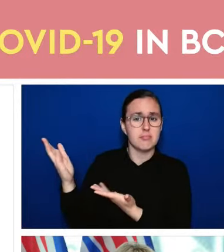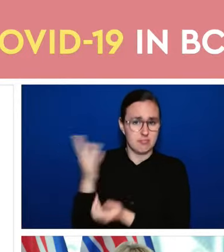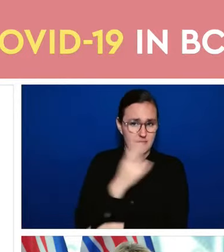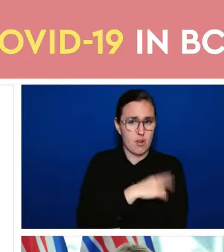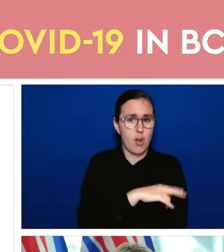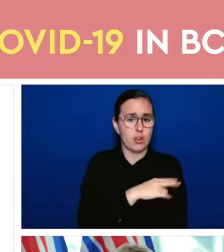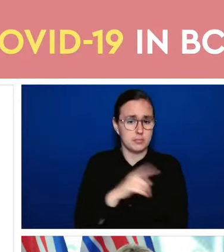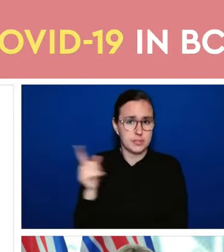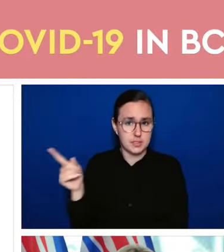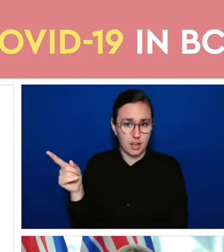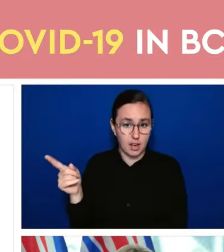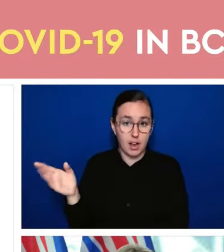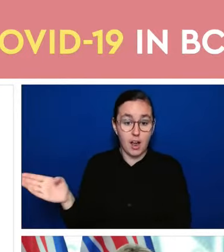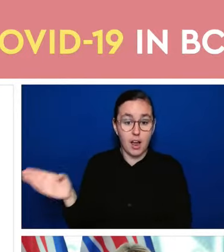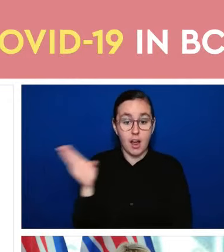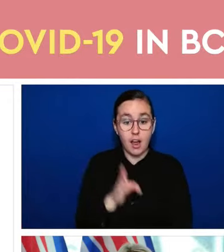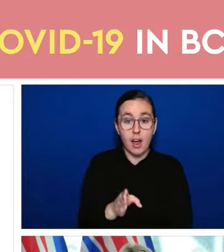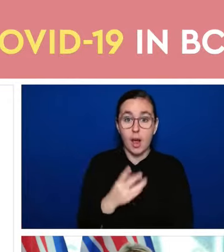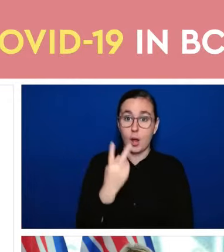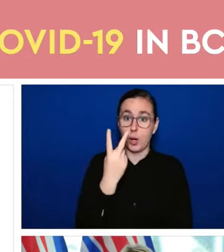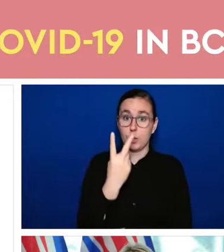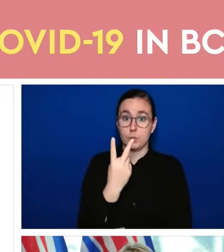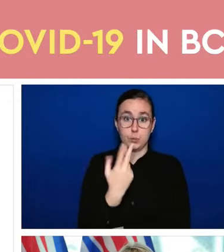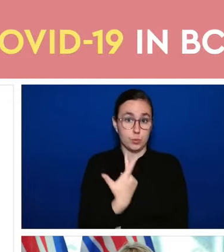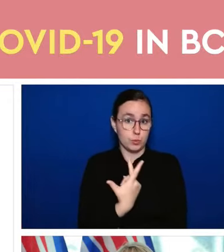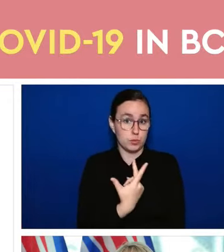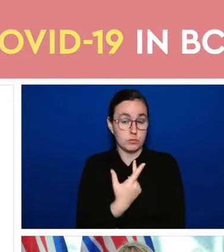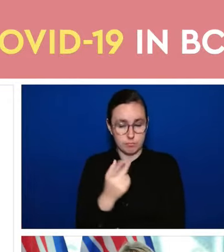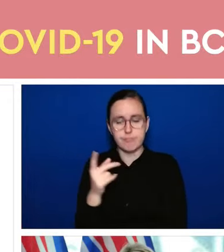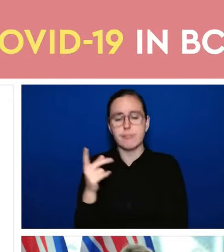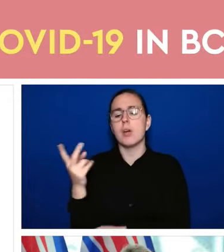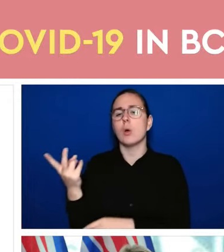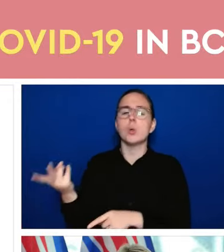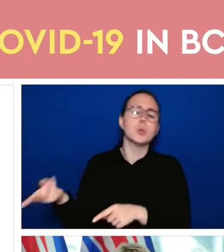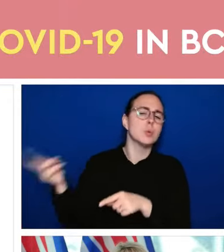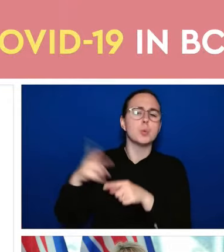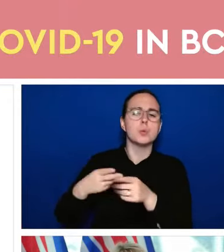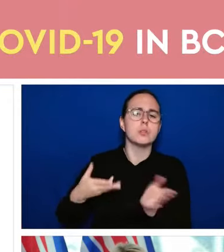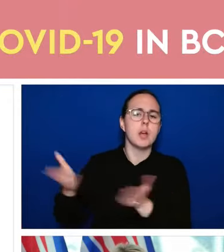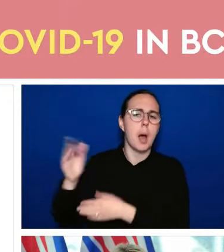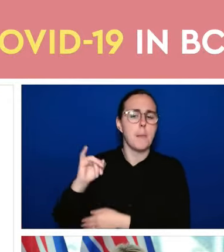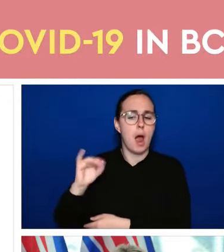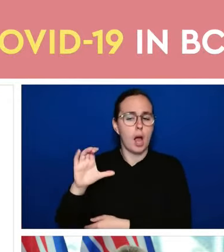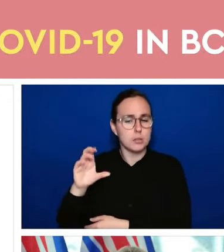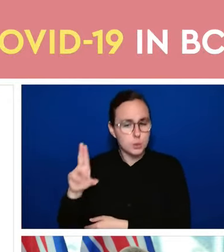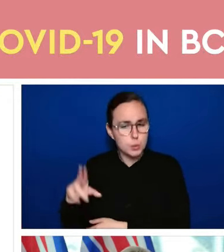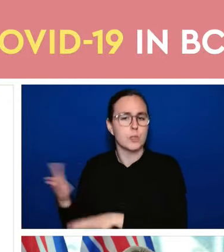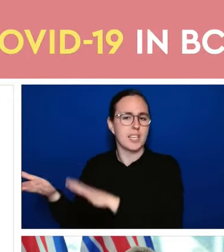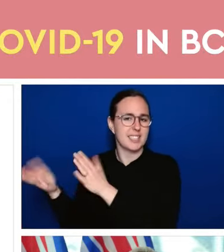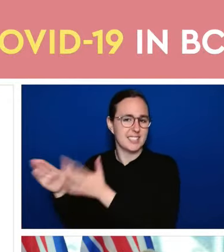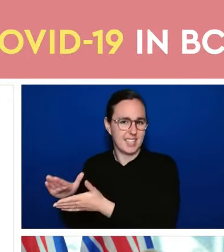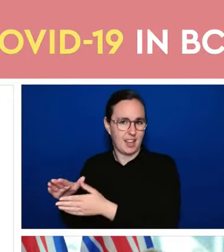nine and that's from all the crime so despite the fact that almost crying causes in